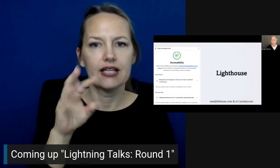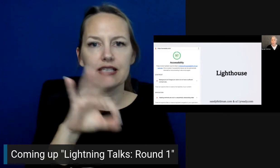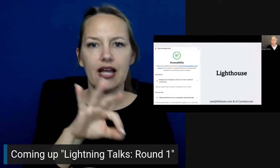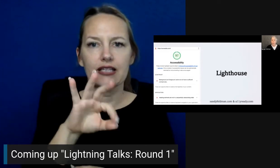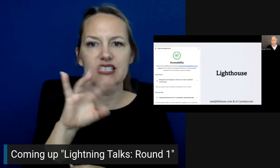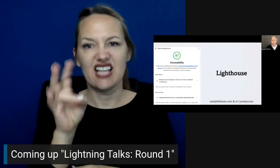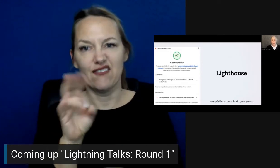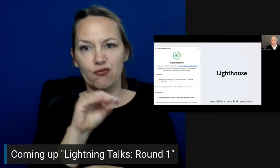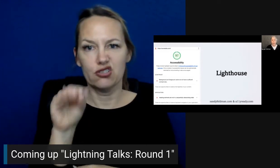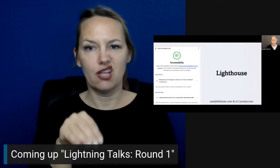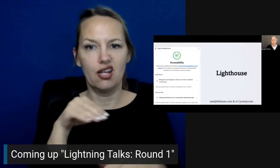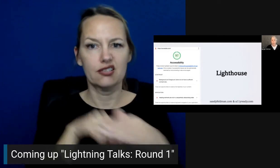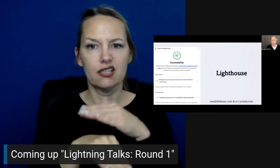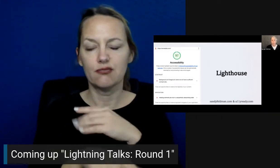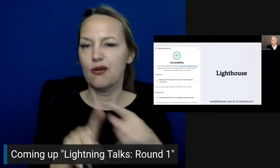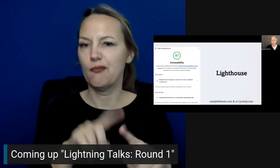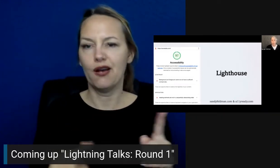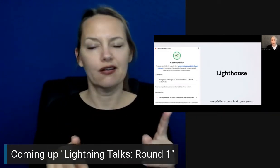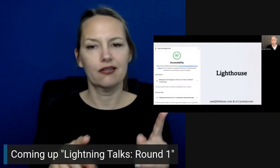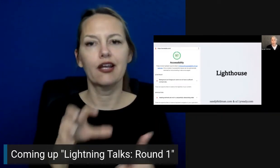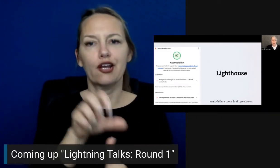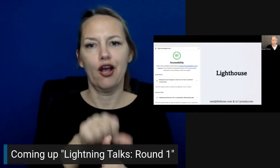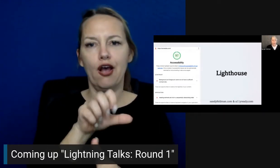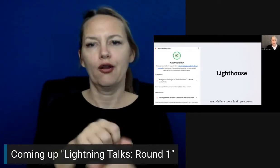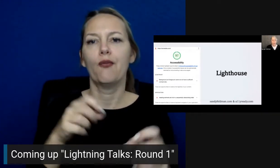But it did catch the problems with contrast and headings.